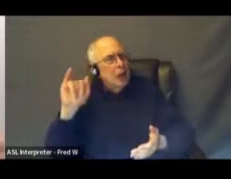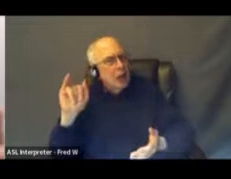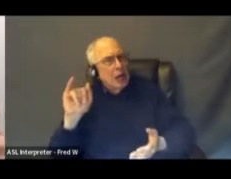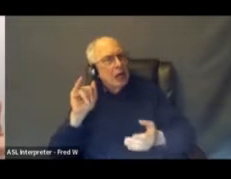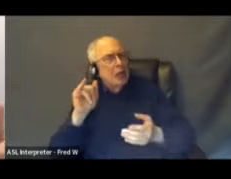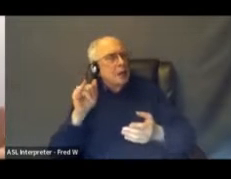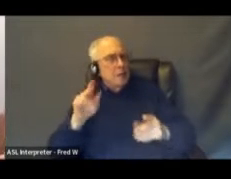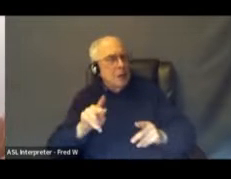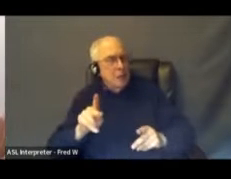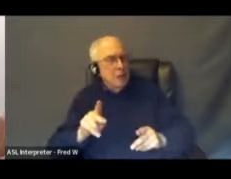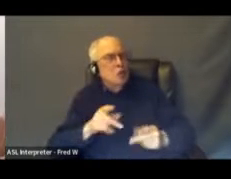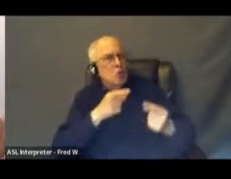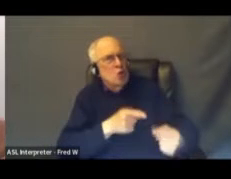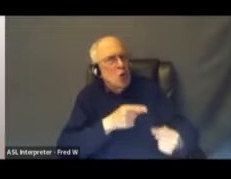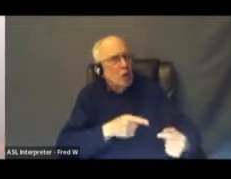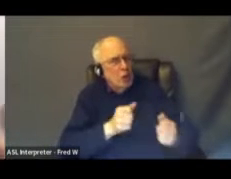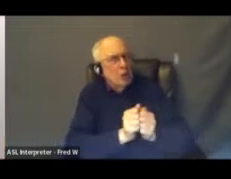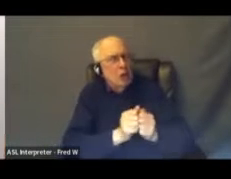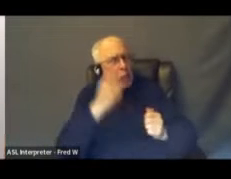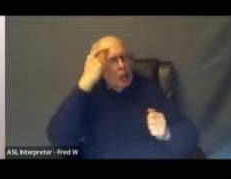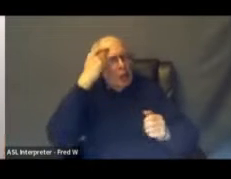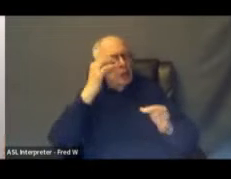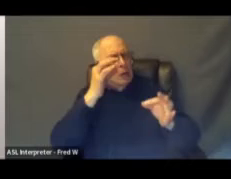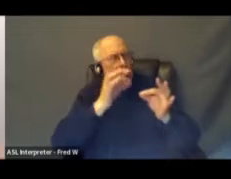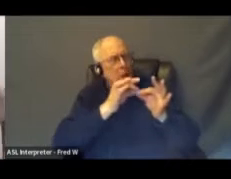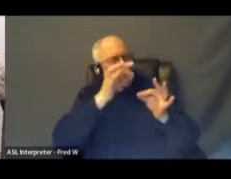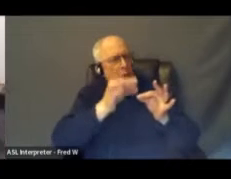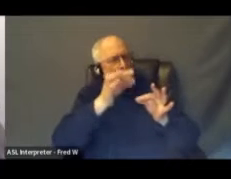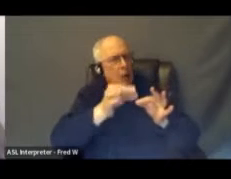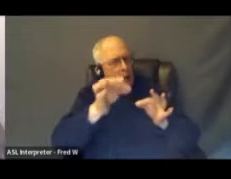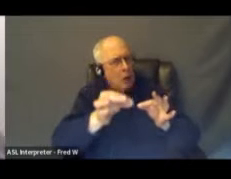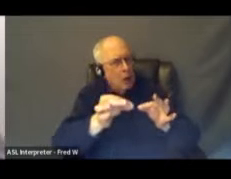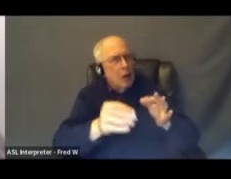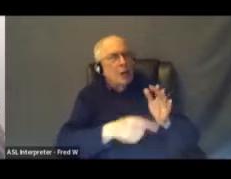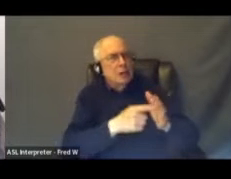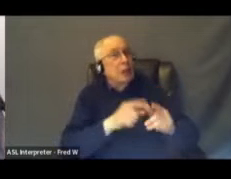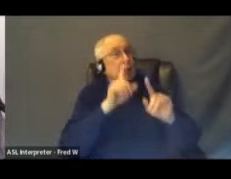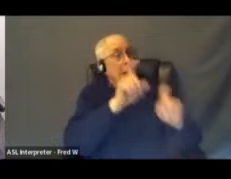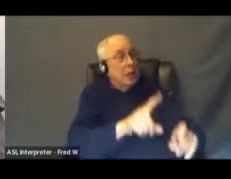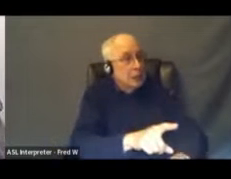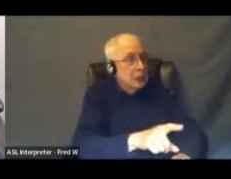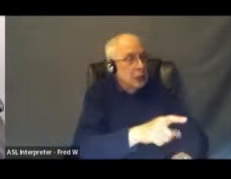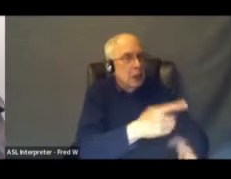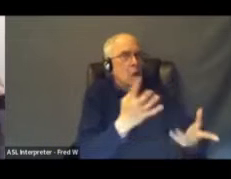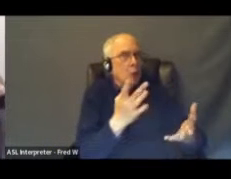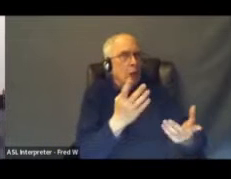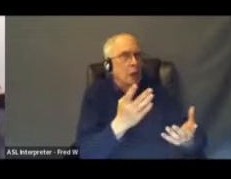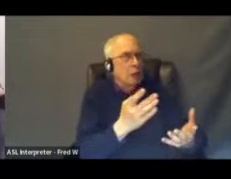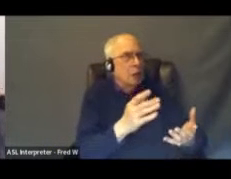you ask one question, and they're waiting, it's that their brain is really just going and finding it. The the little